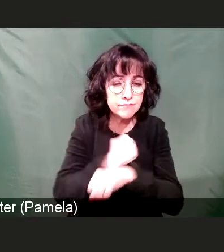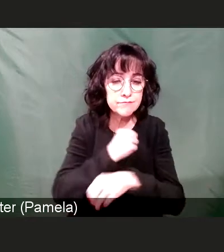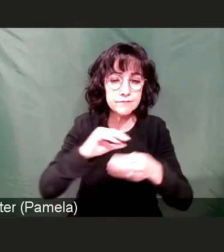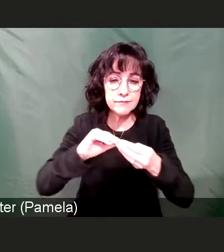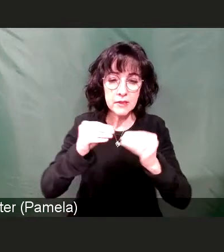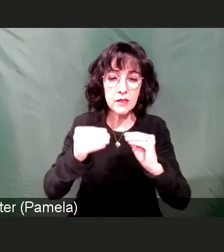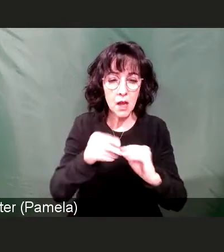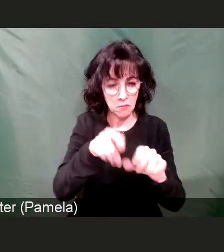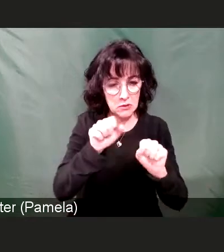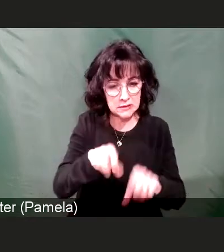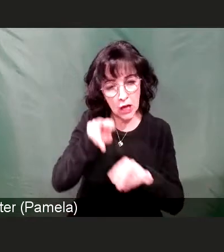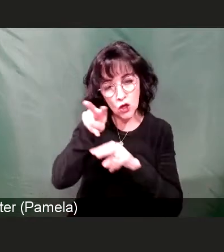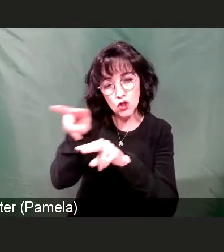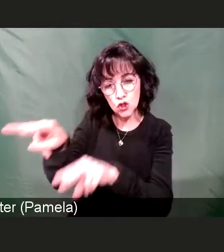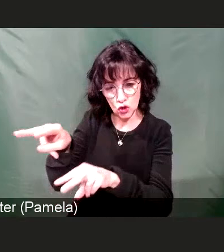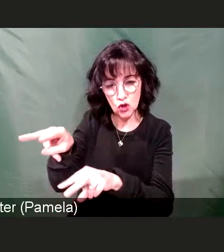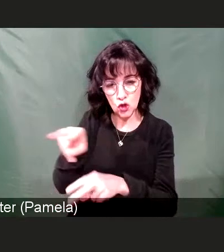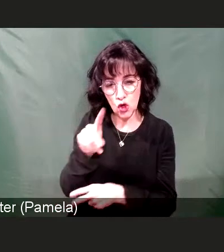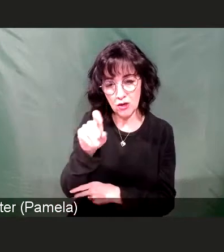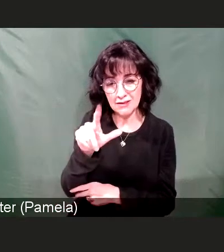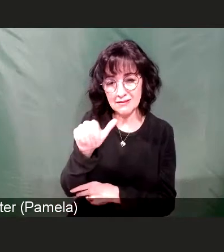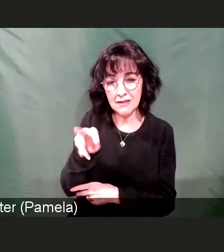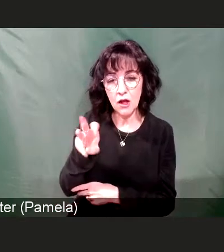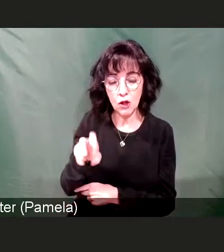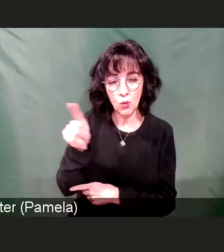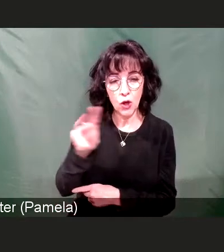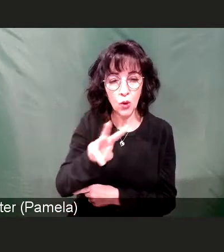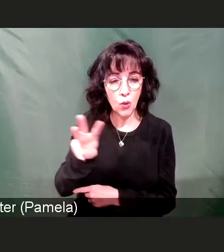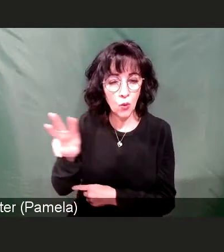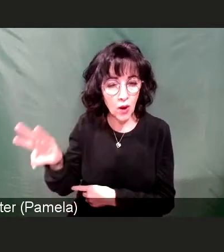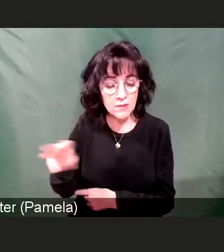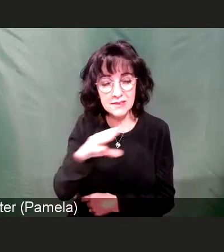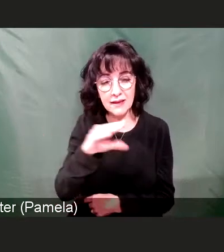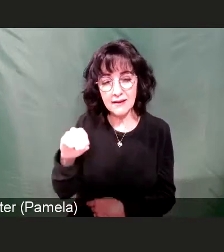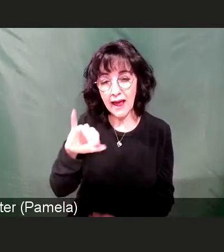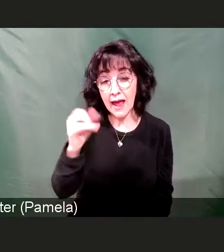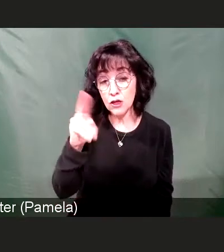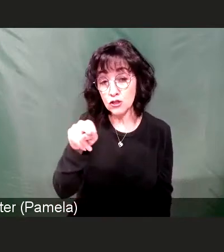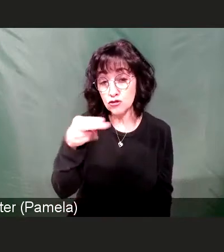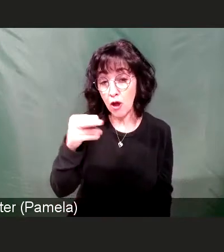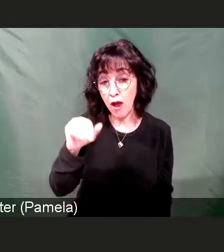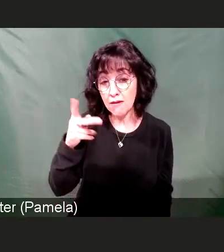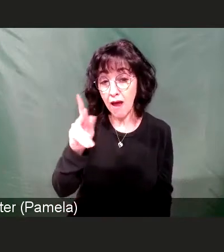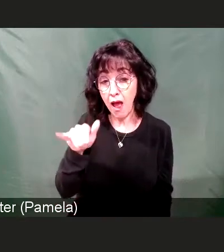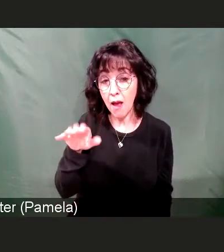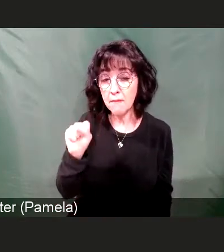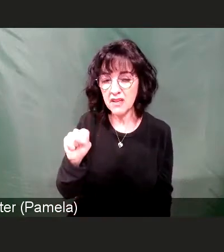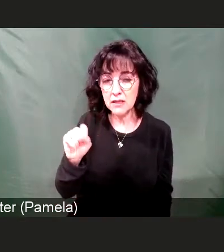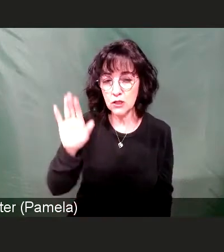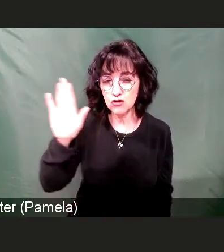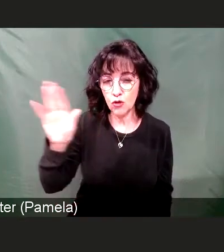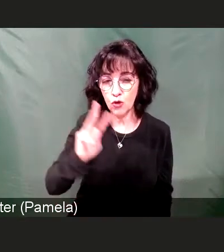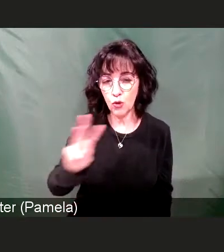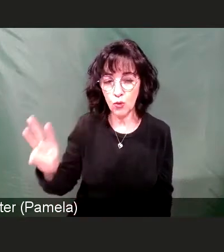and the John Hopkins Coronavirus Map. So what I'm going to provide or the numbers as accurate